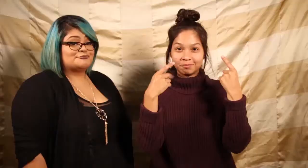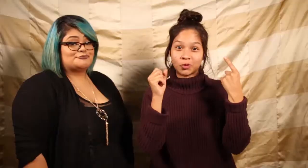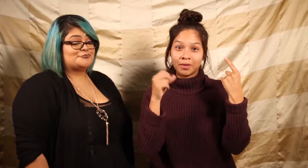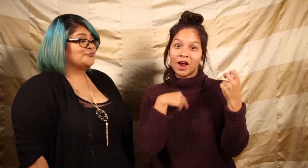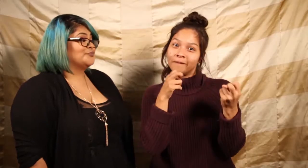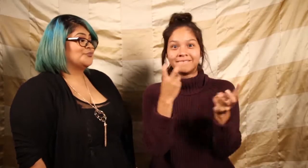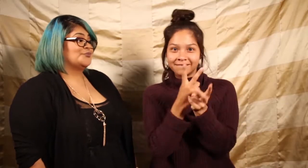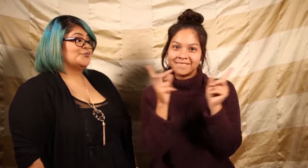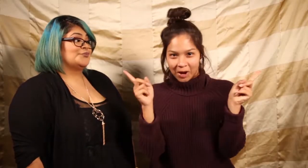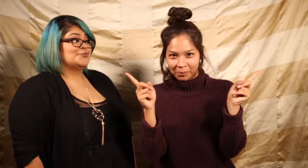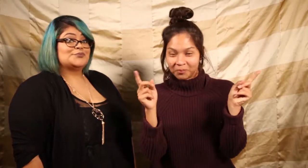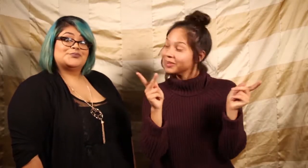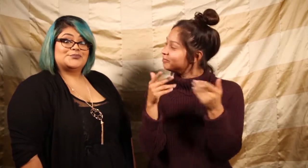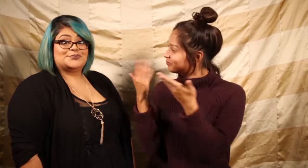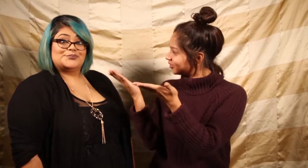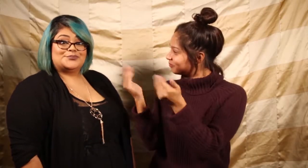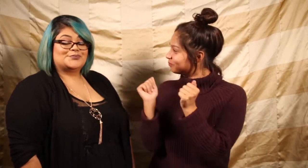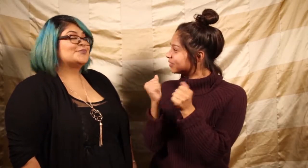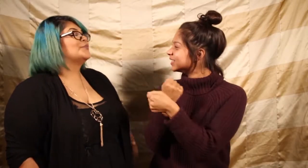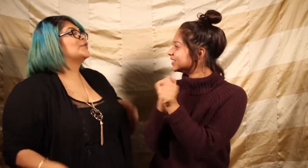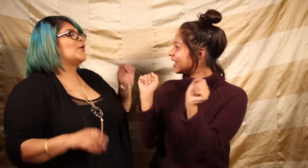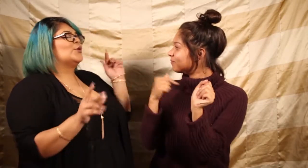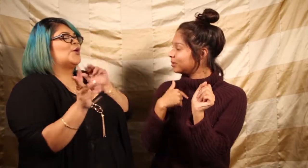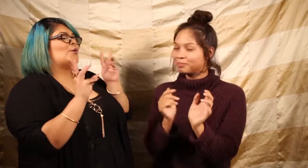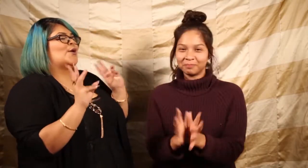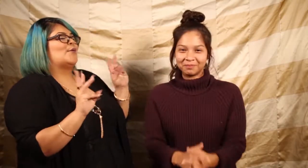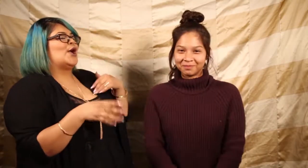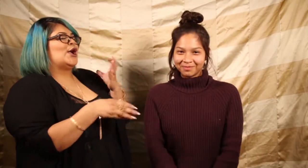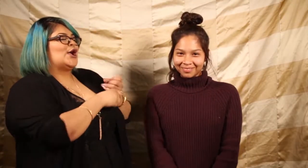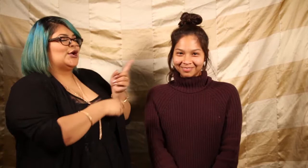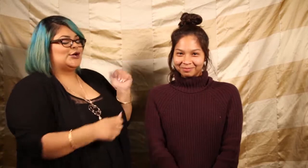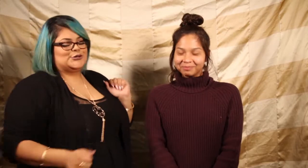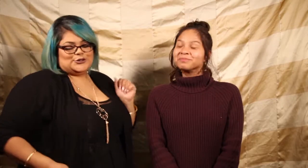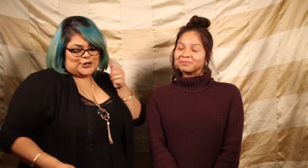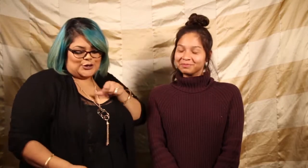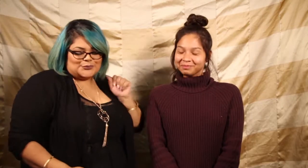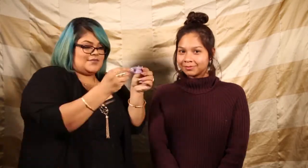so i dont give a fuck! SAVE ME! Dont worry i got you GIRL!